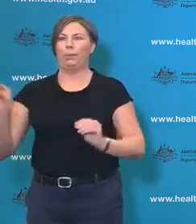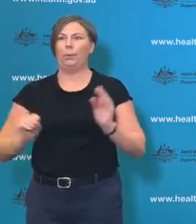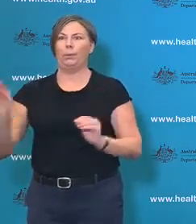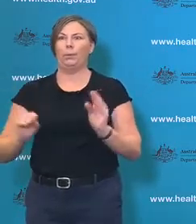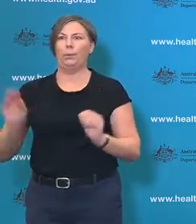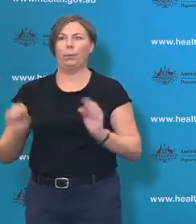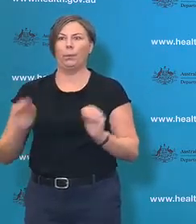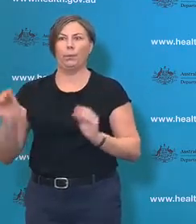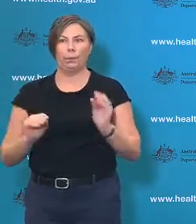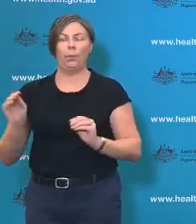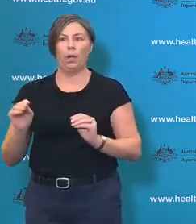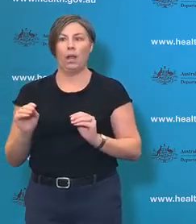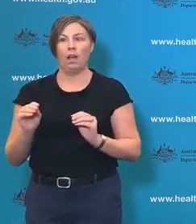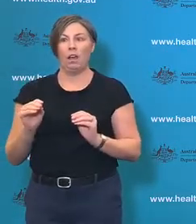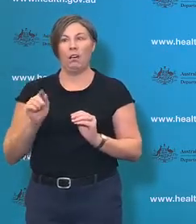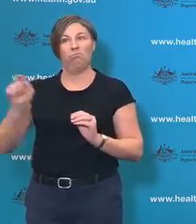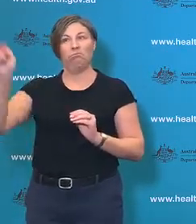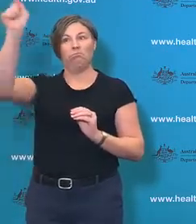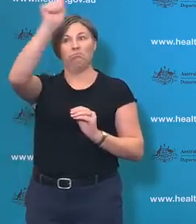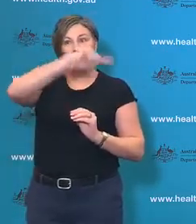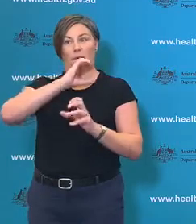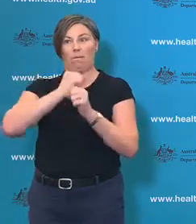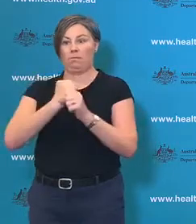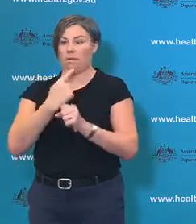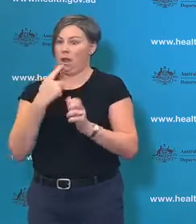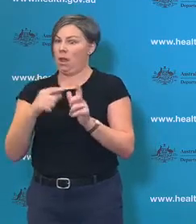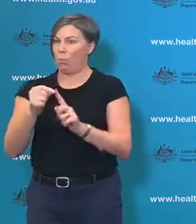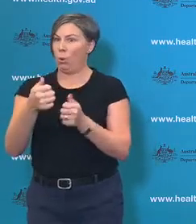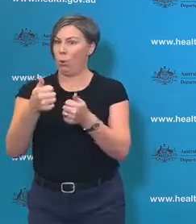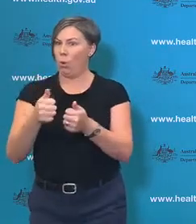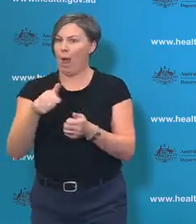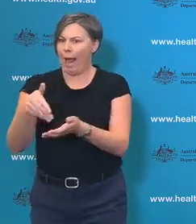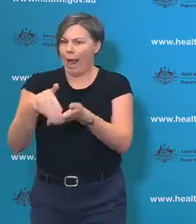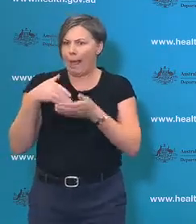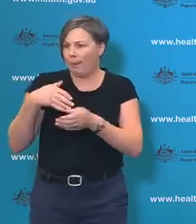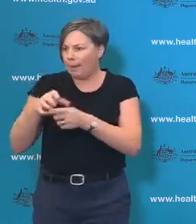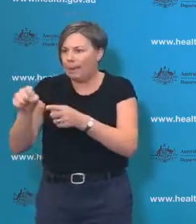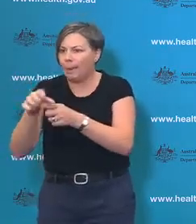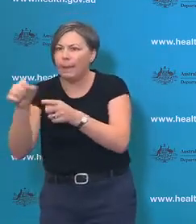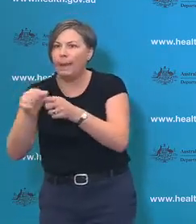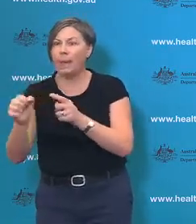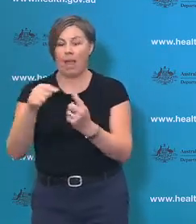is picking up cases that the contact tracers are also picking up but clearly